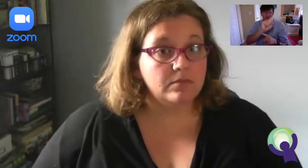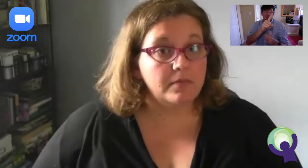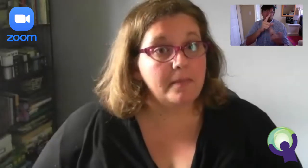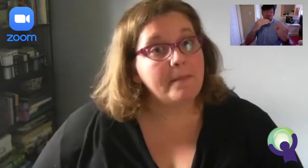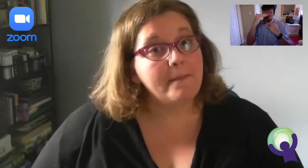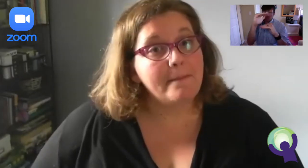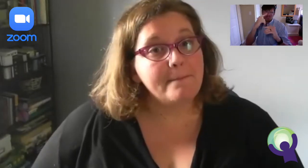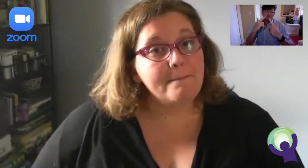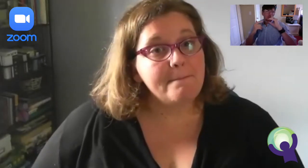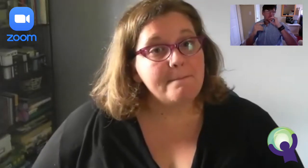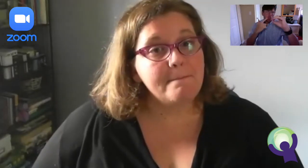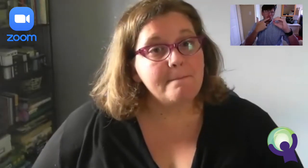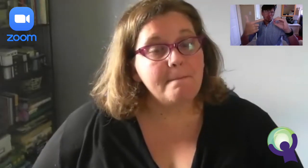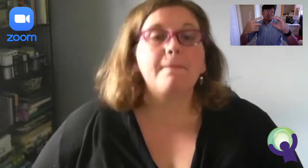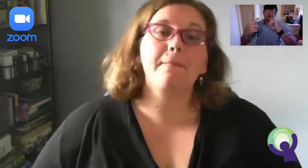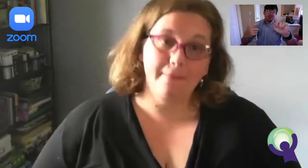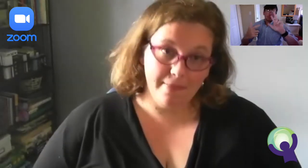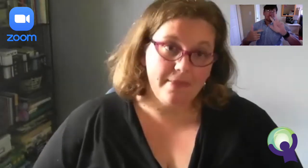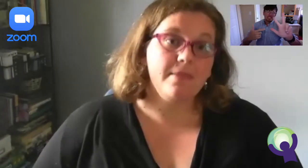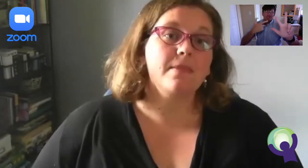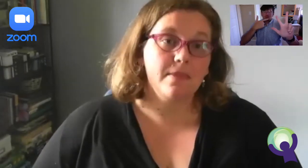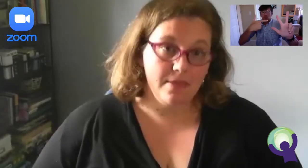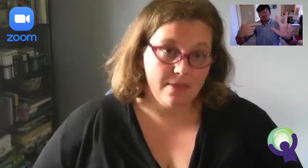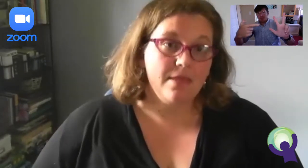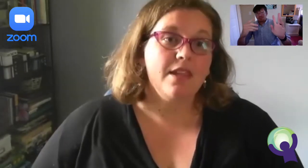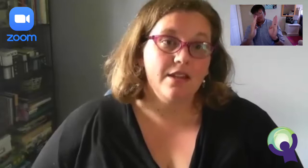Now you used to work at the Wisconsin School for the Deaf, so that was